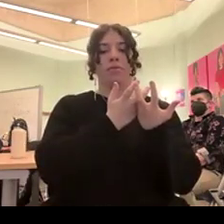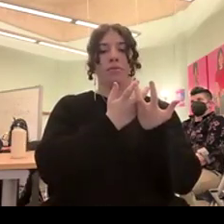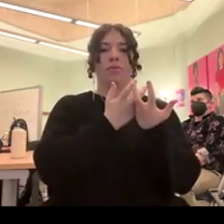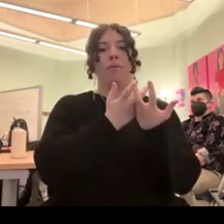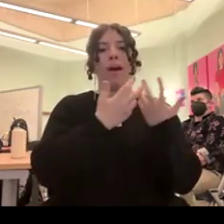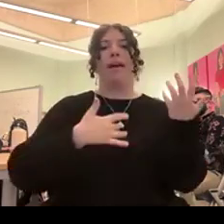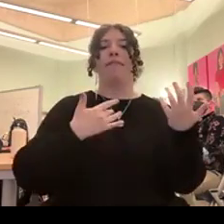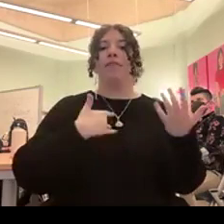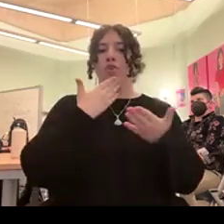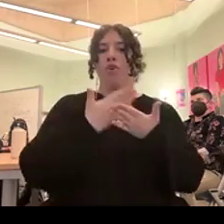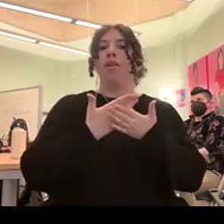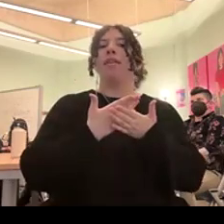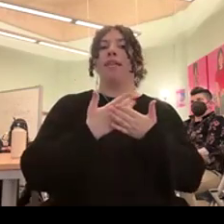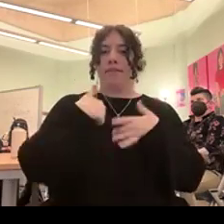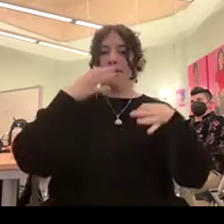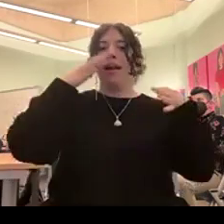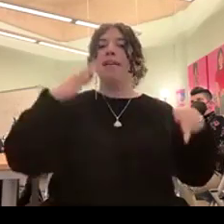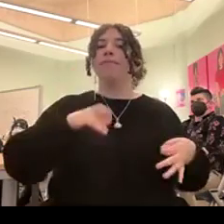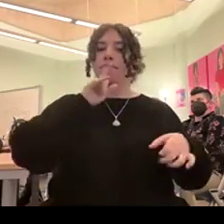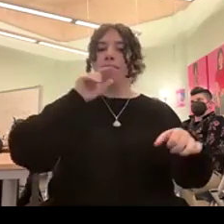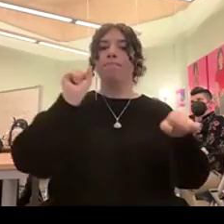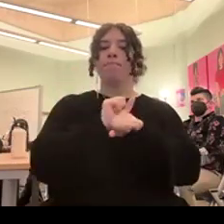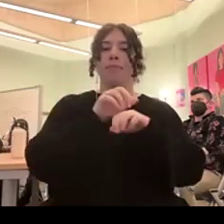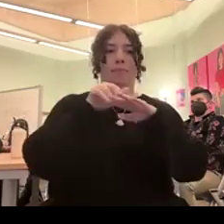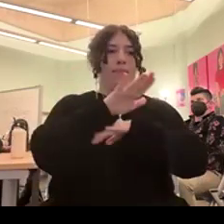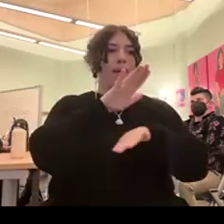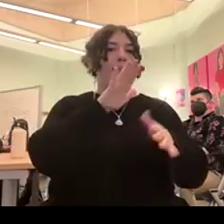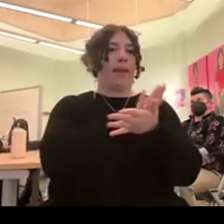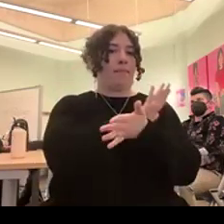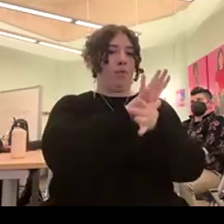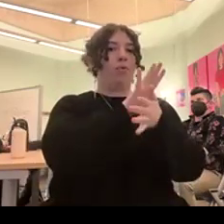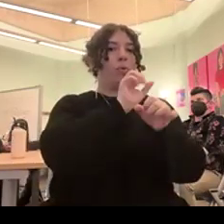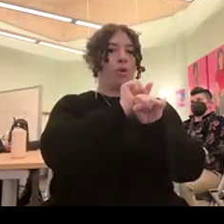I feel good that once I do decide to actually send my paperwork to them and